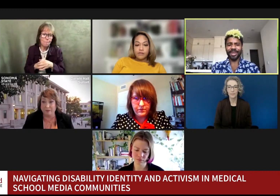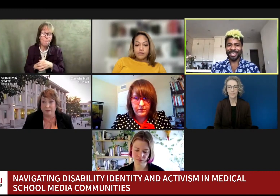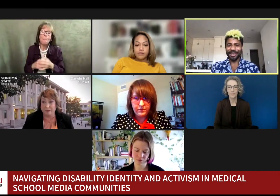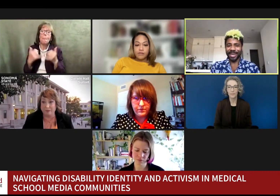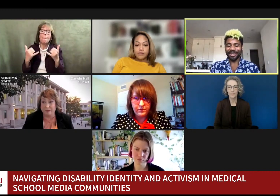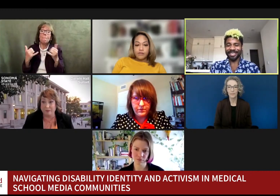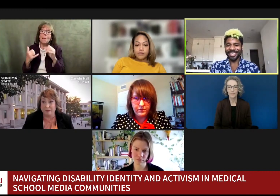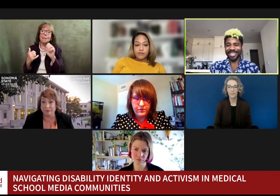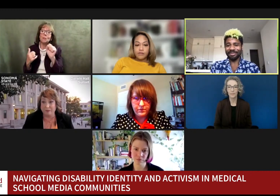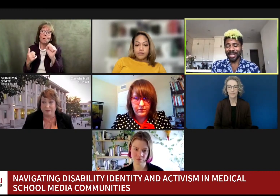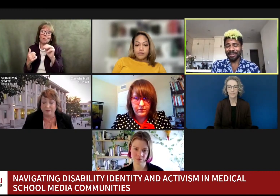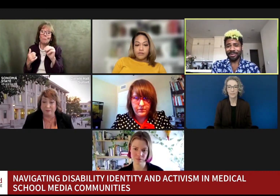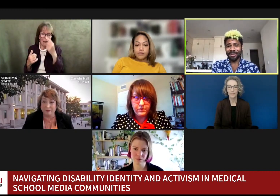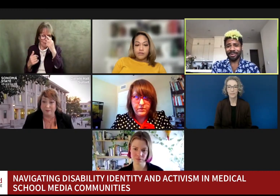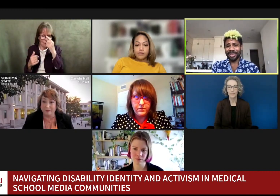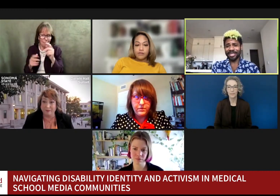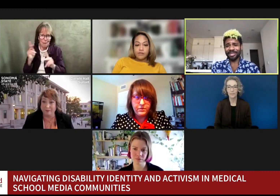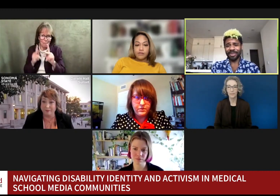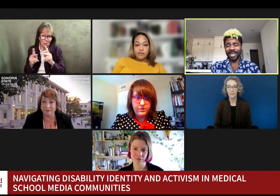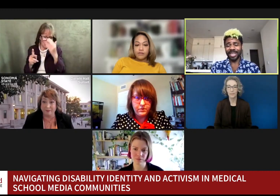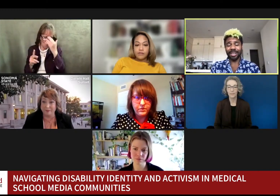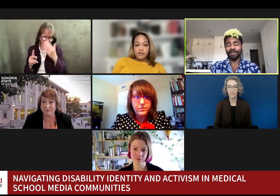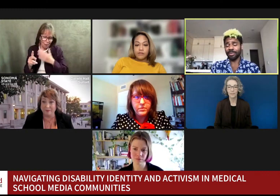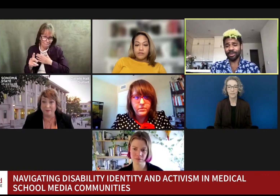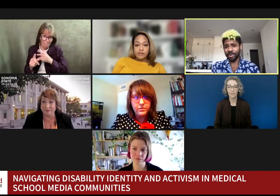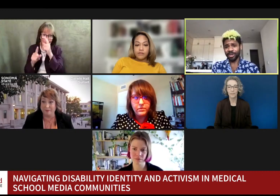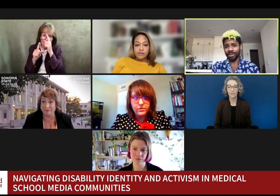goal on social media, I haven't always been perfect,